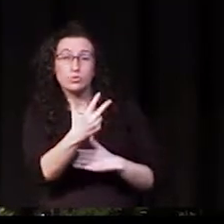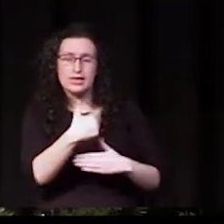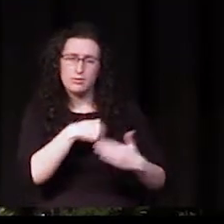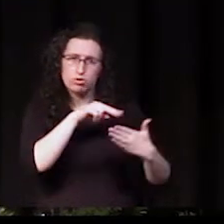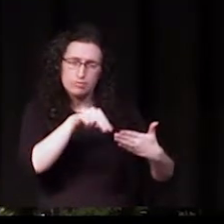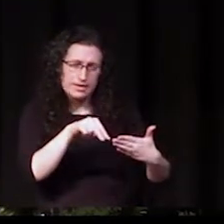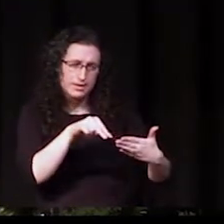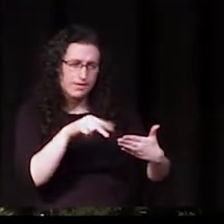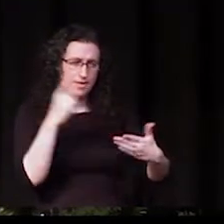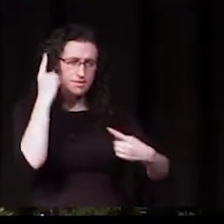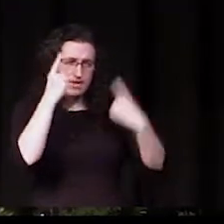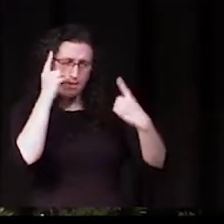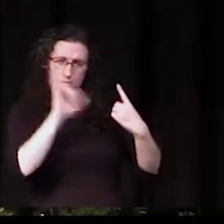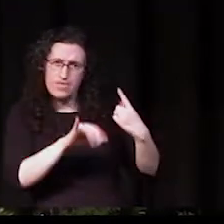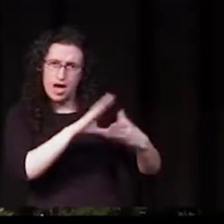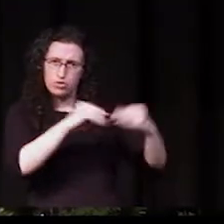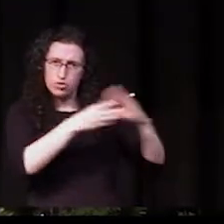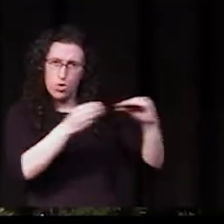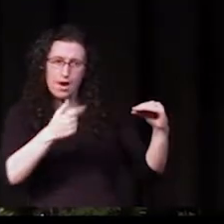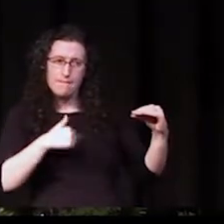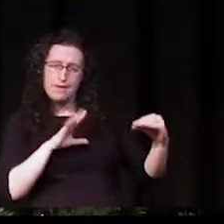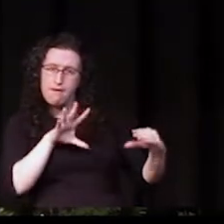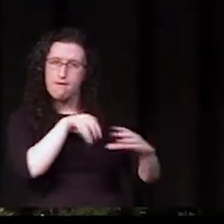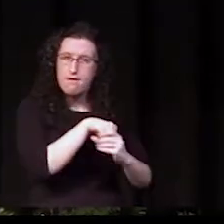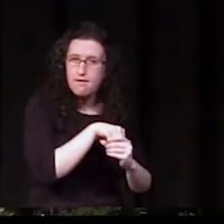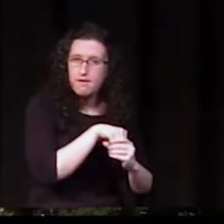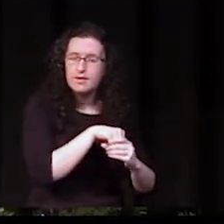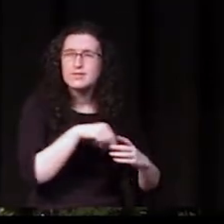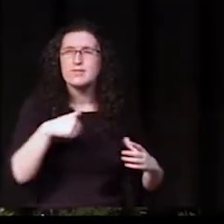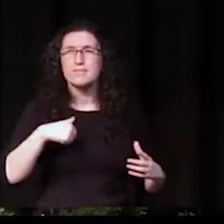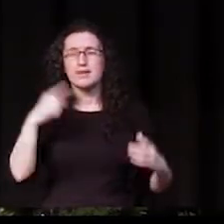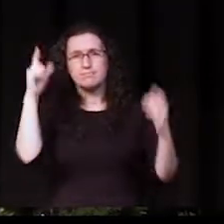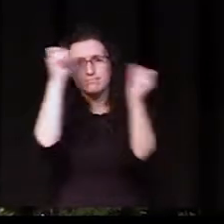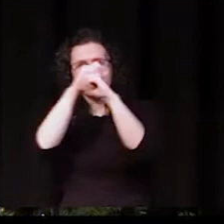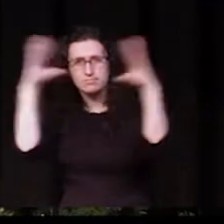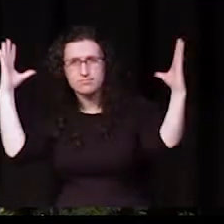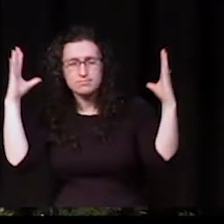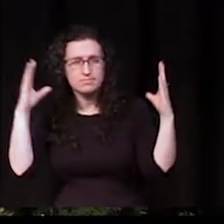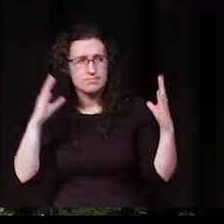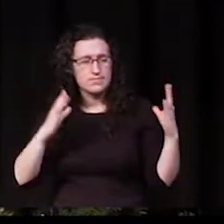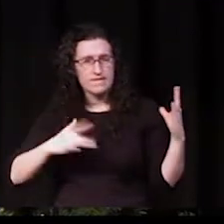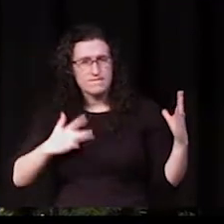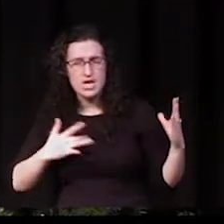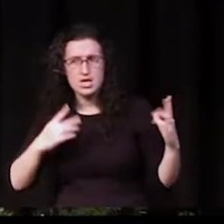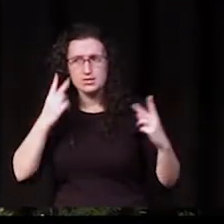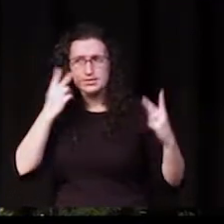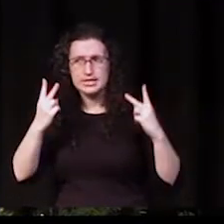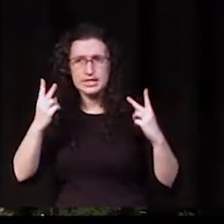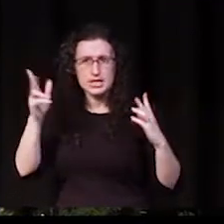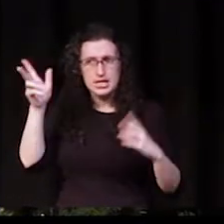and imagine what would I feel like, what would I see, what would I hear, what would it be like to be in the garden while Adam and Eve